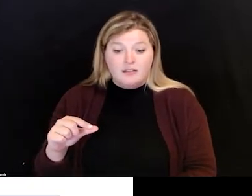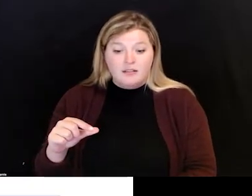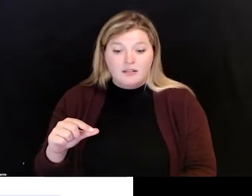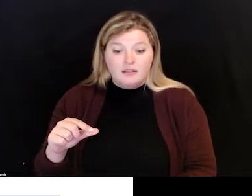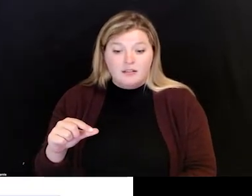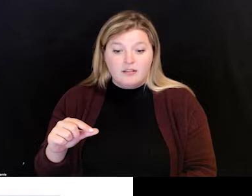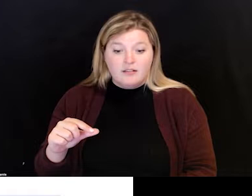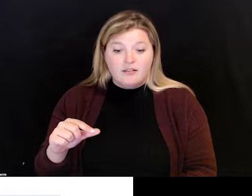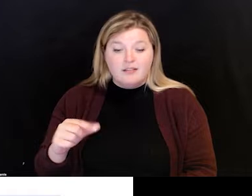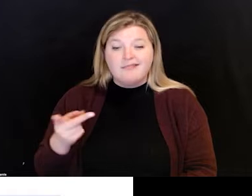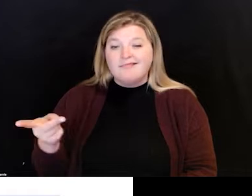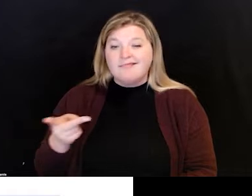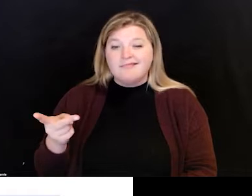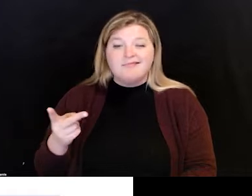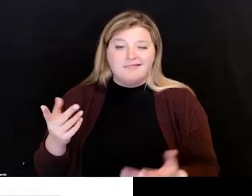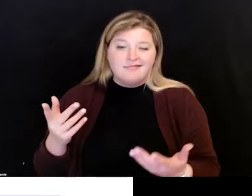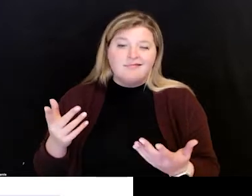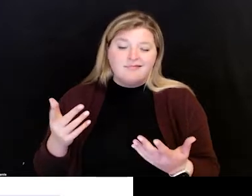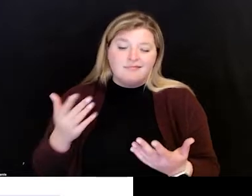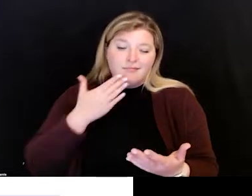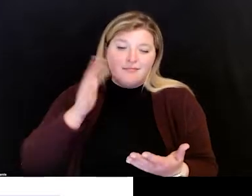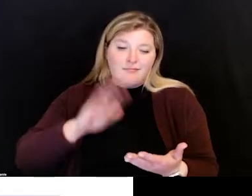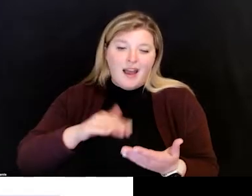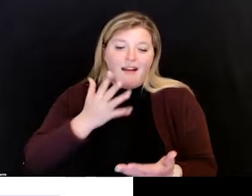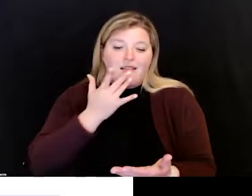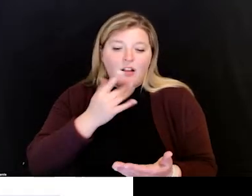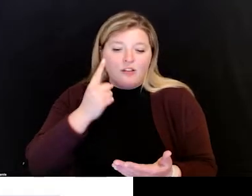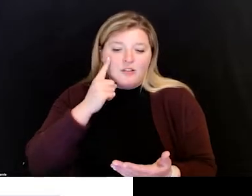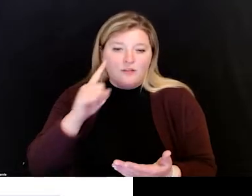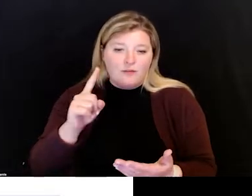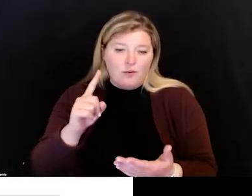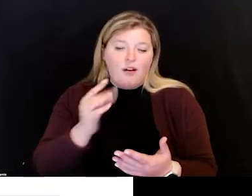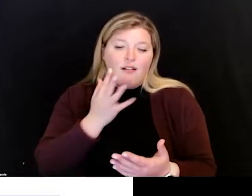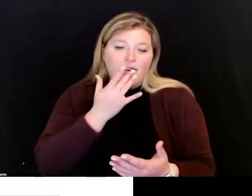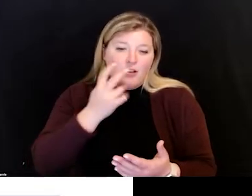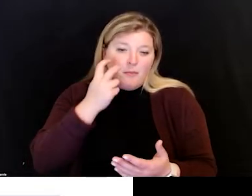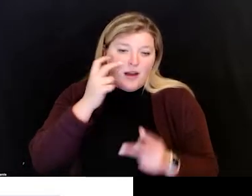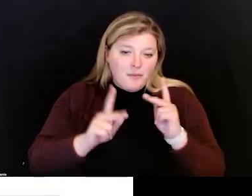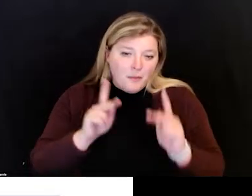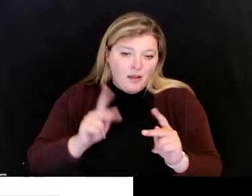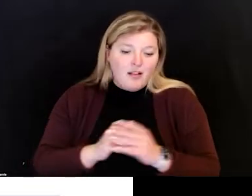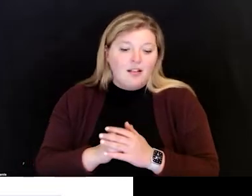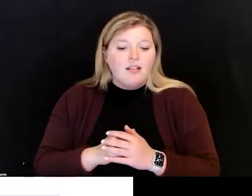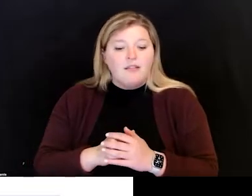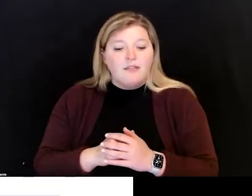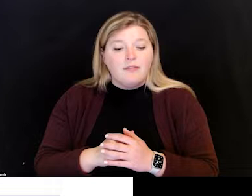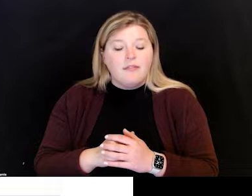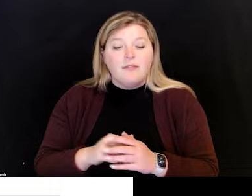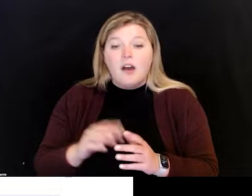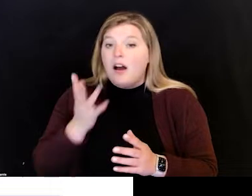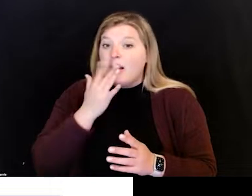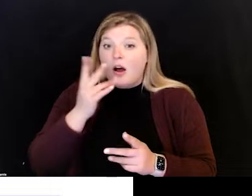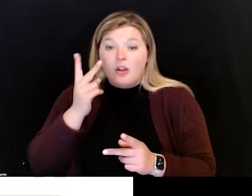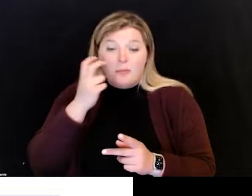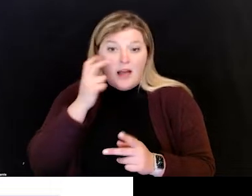are two really famously bad colors for colorblindness. And you can see that it translates as tan colors,